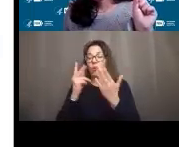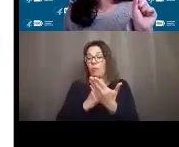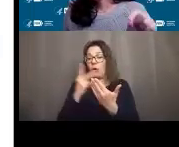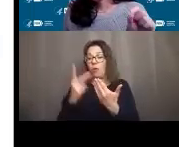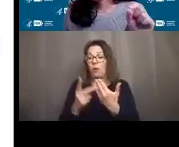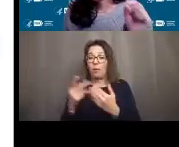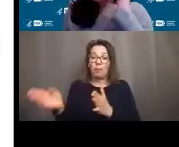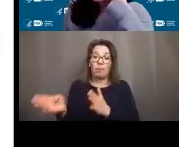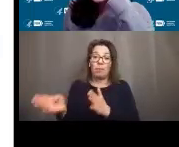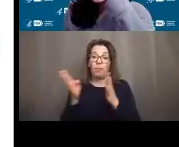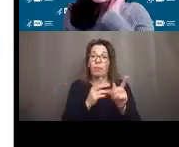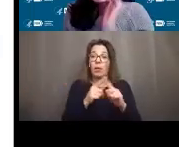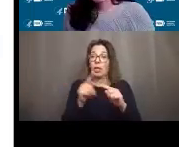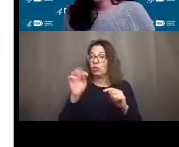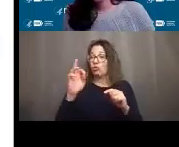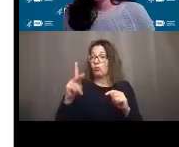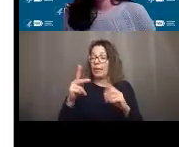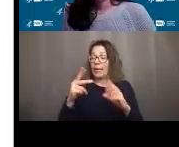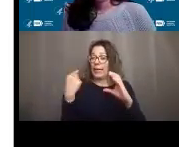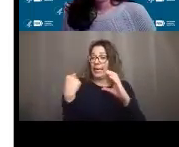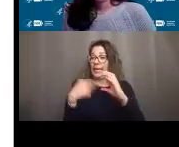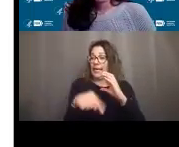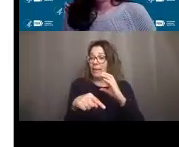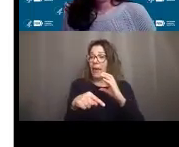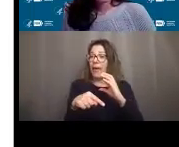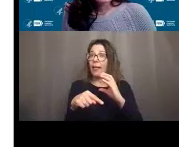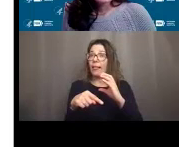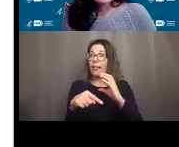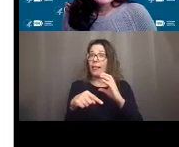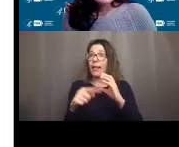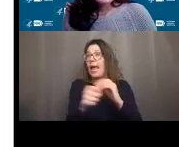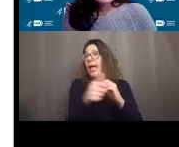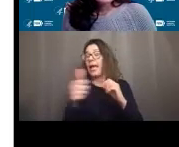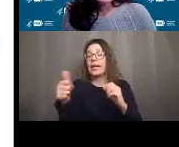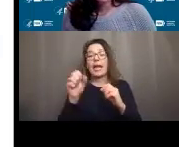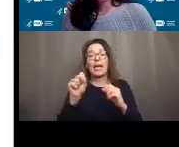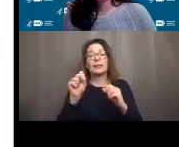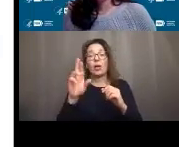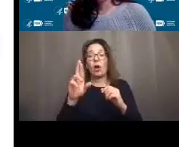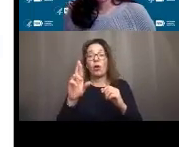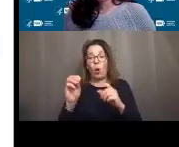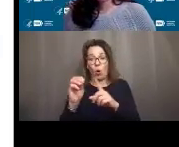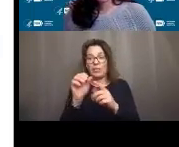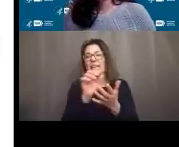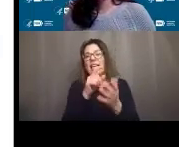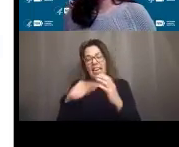is clinical research, pediatric research, health disparities,